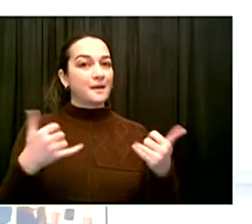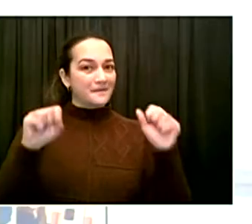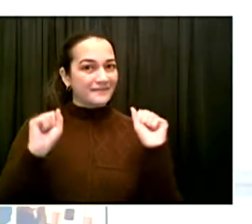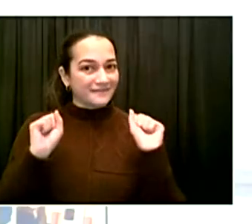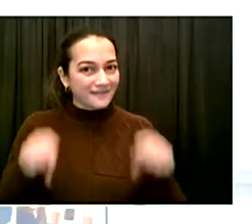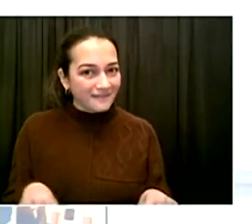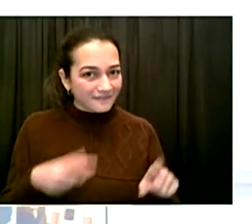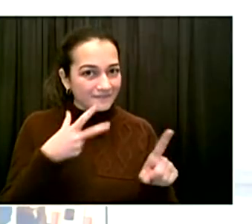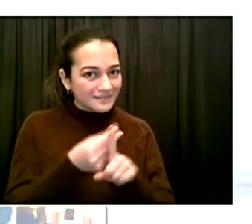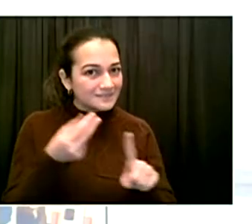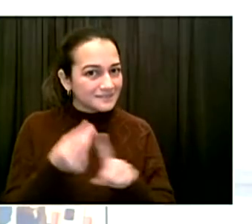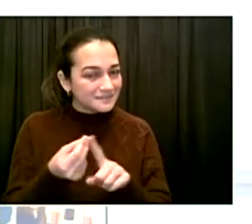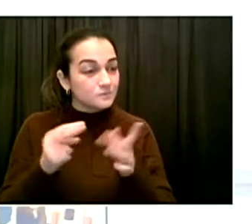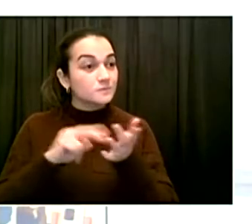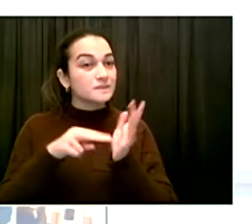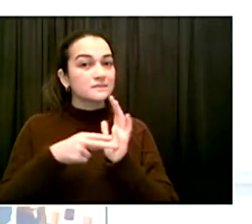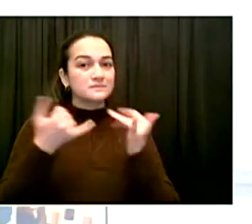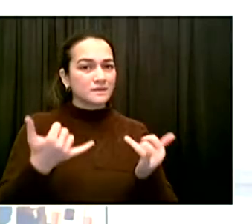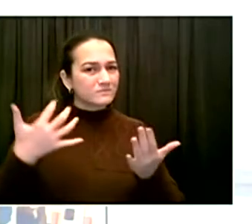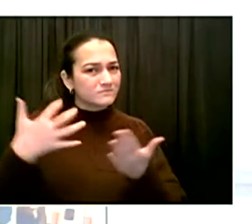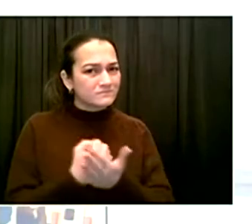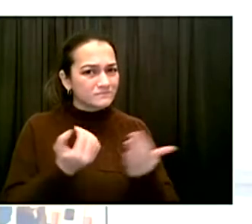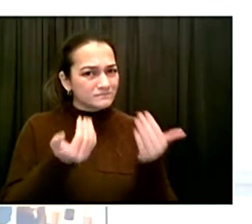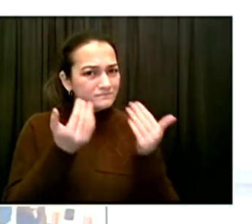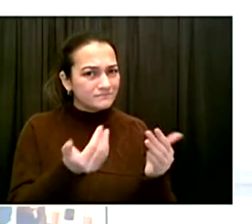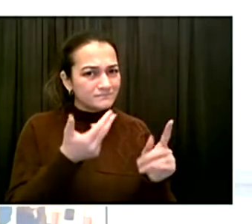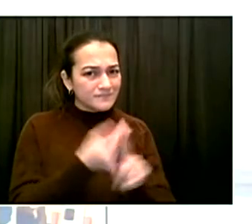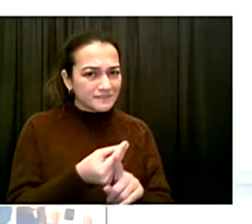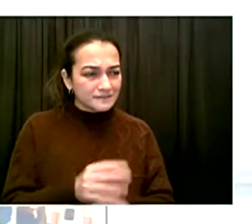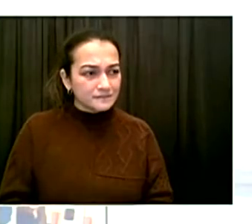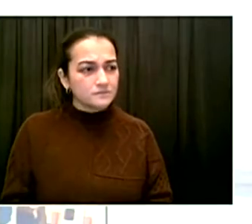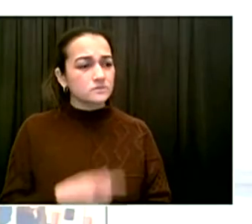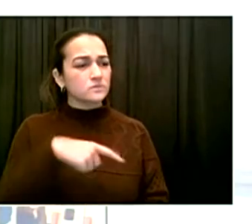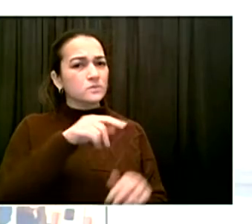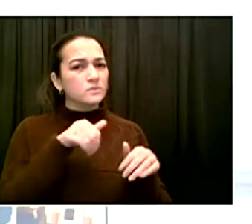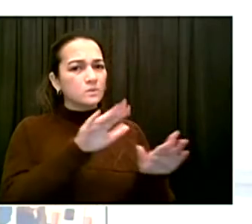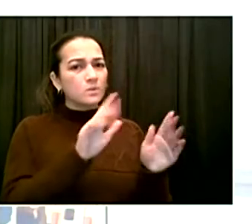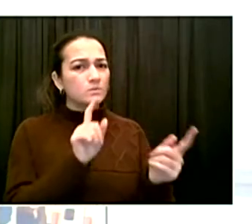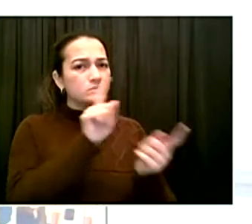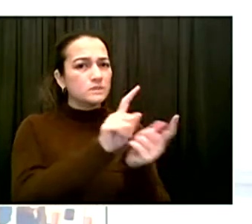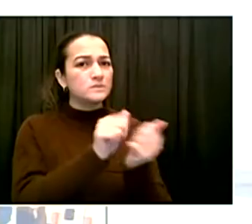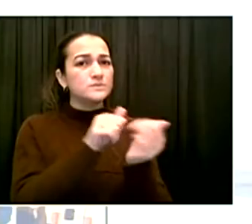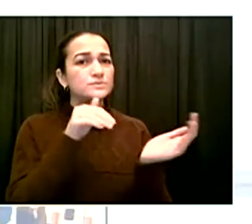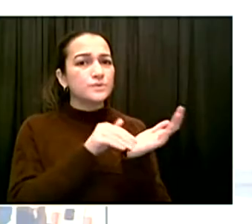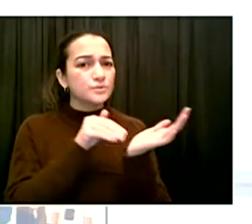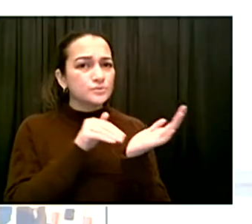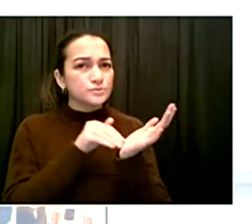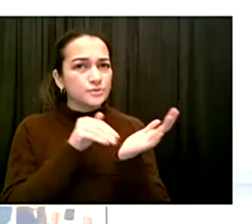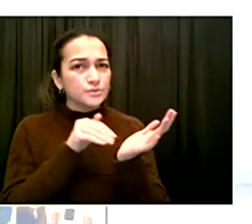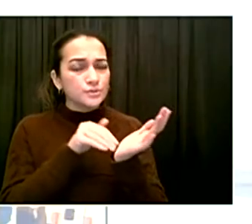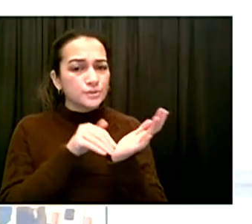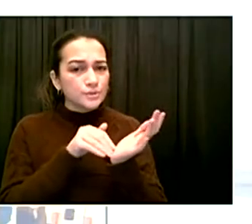CONSULTATIONS WITH PARENTS AND CHILDREN ABOUT GETTING THEM